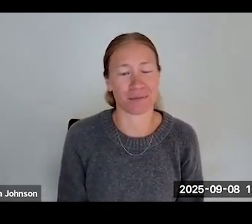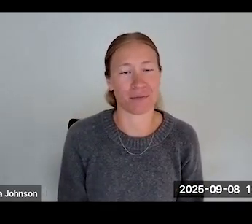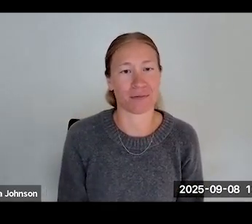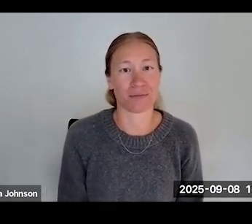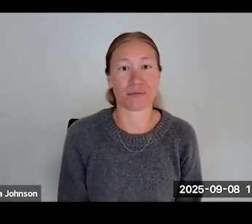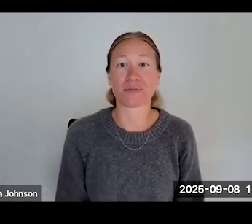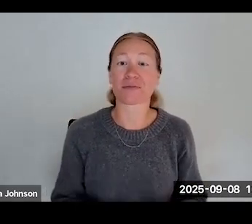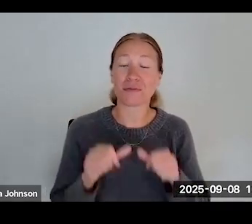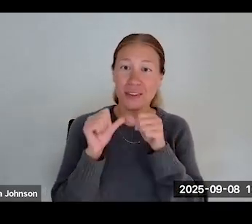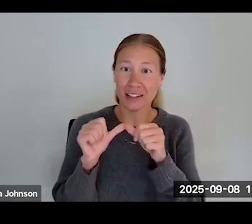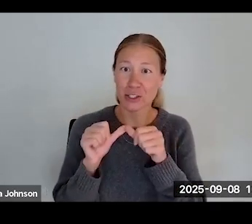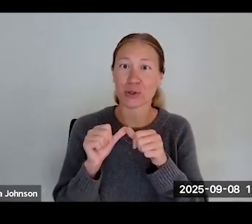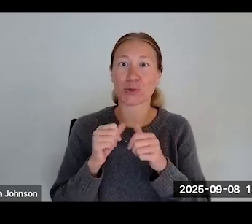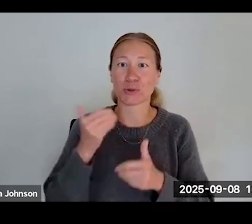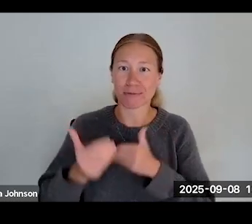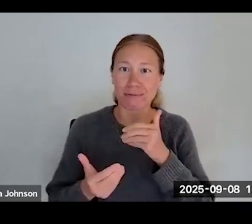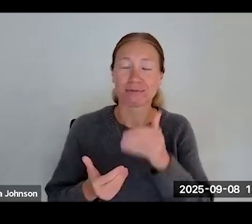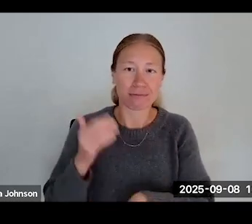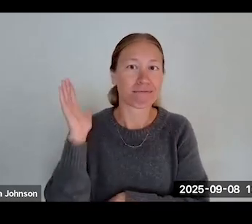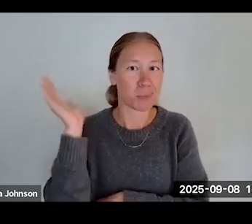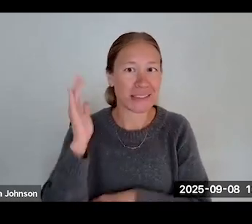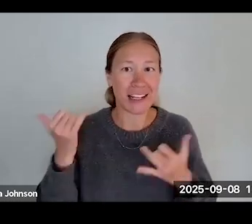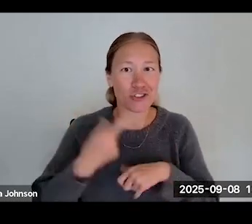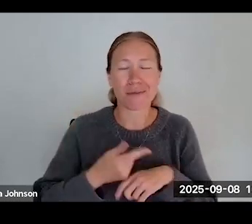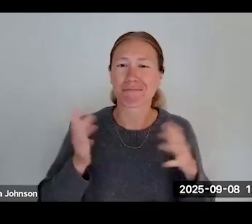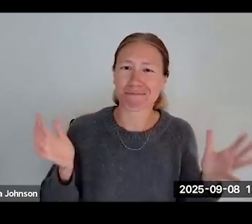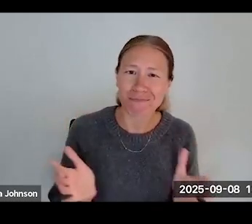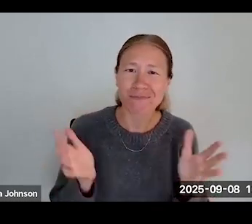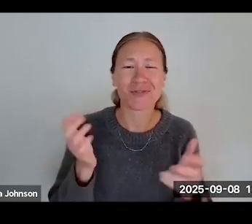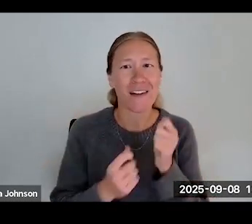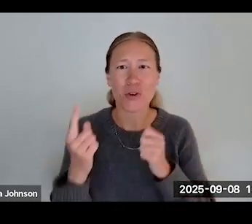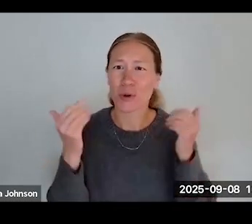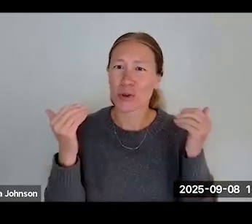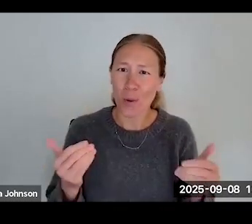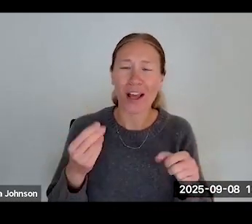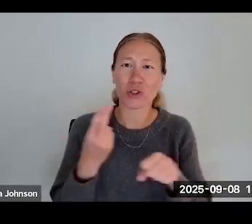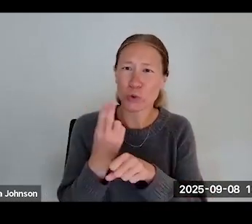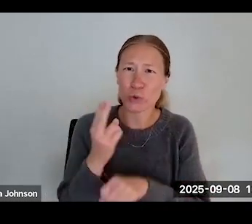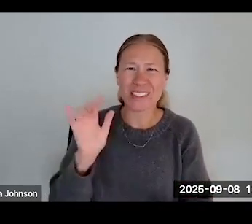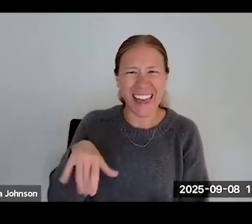As we move through the content today, we do encourage you to engage with us via that Q&A function.